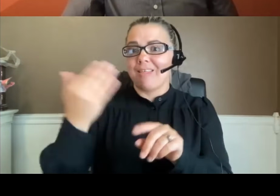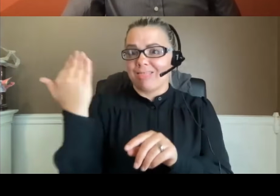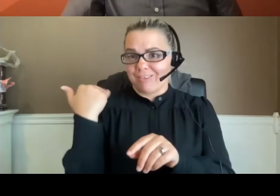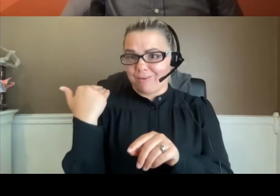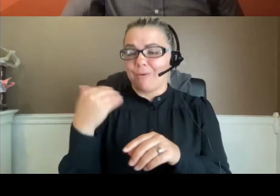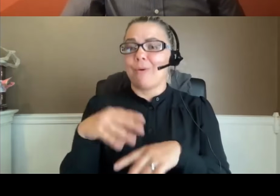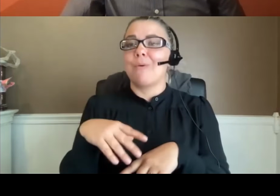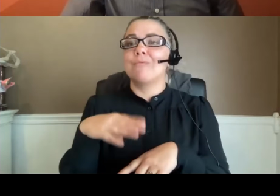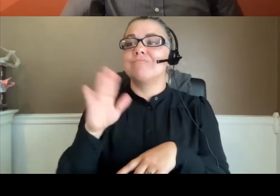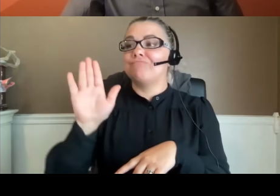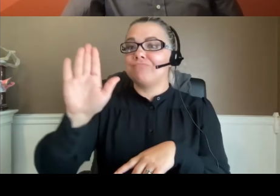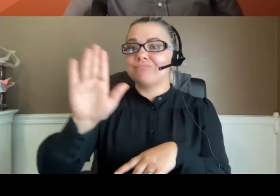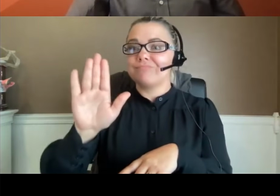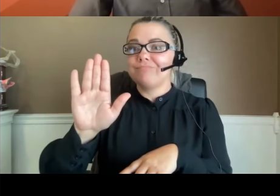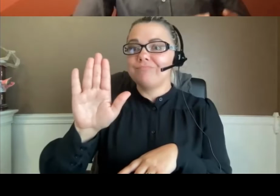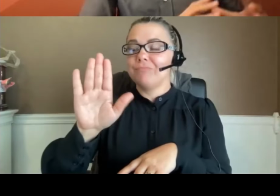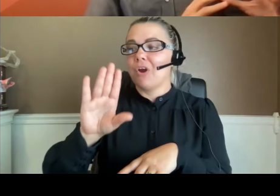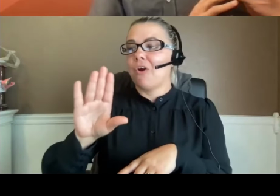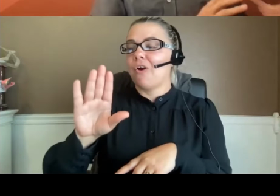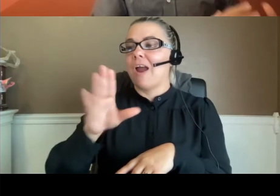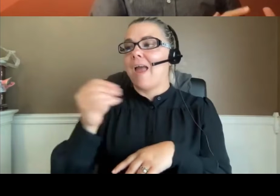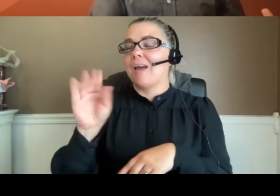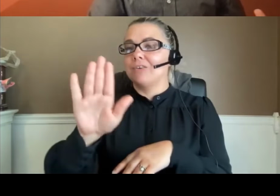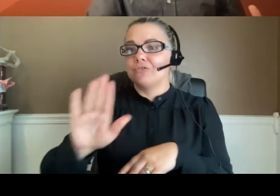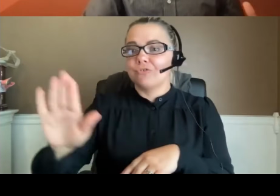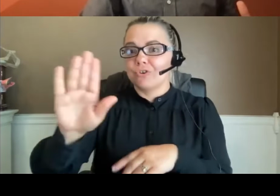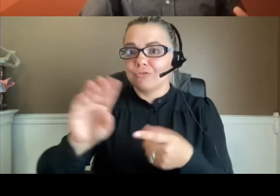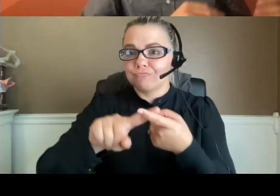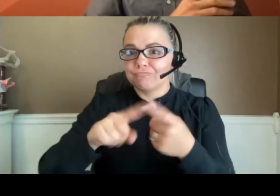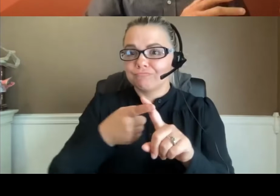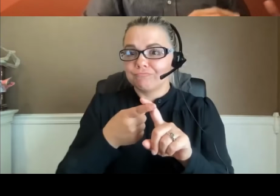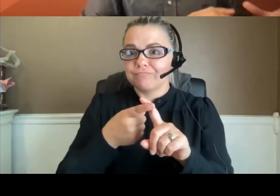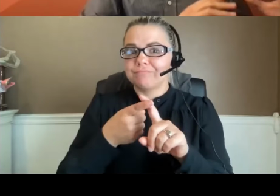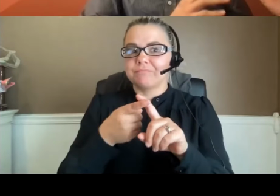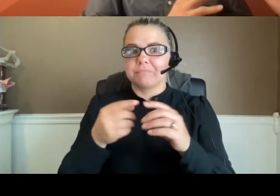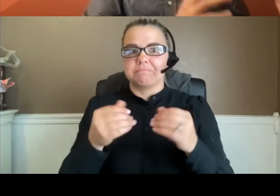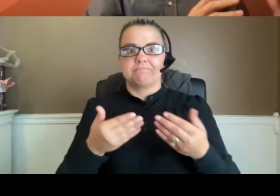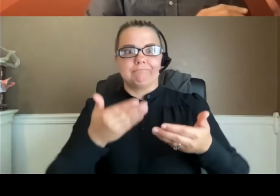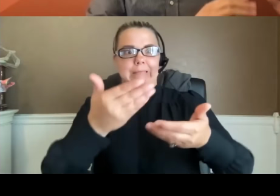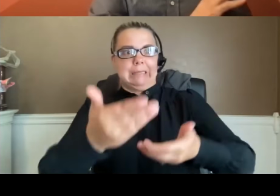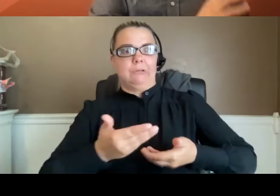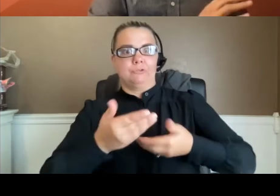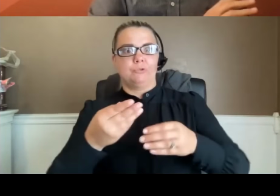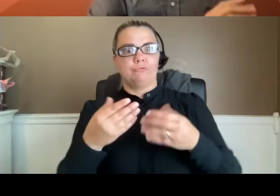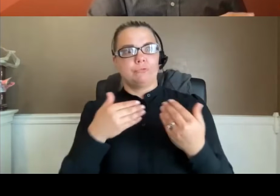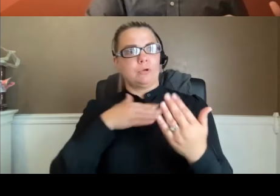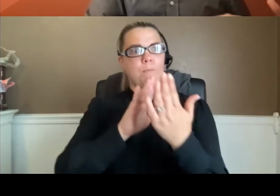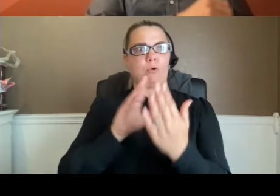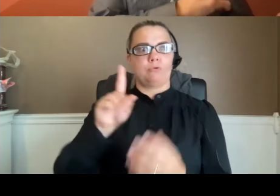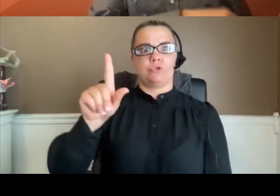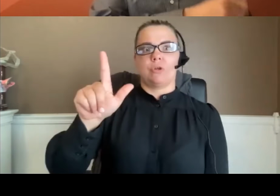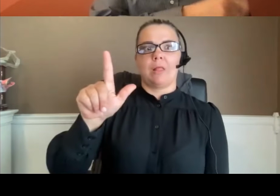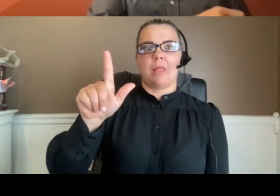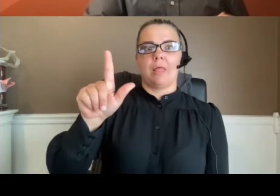introduced a way to use lithophanes - it's a certain ancient type of art dealing with